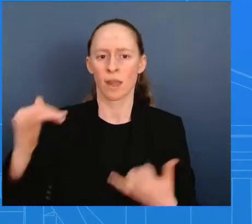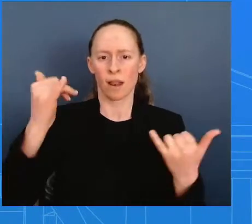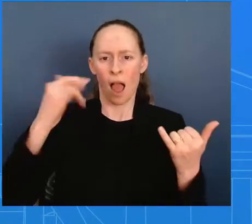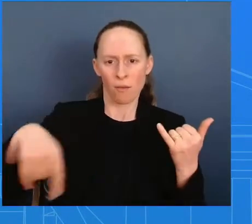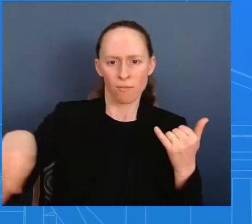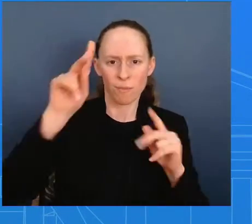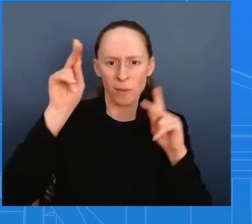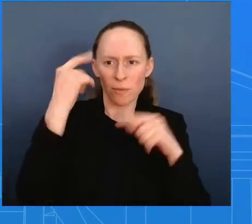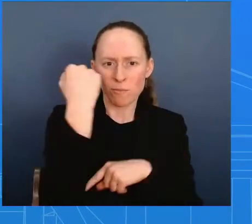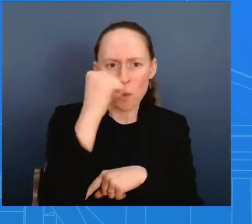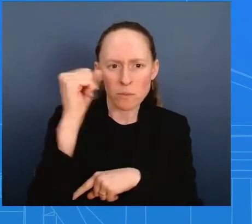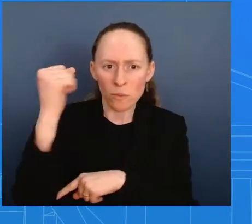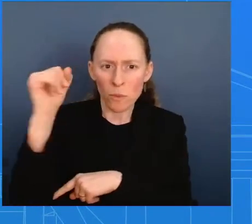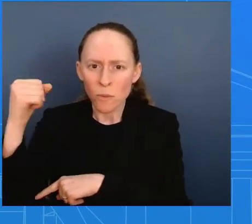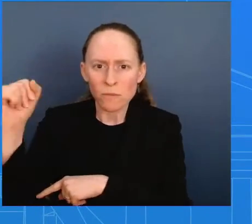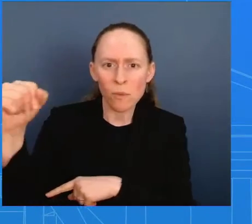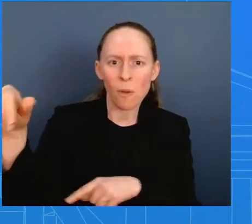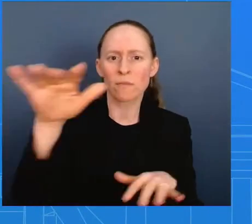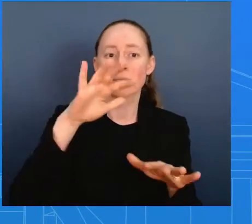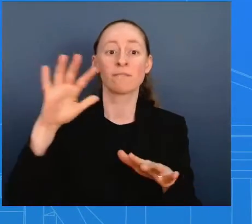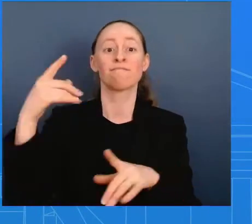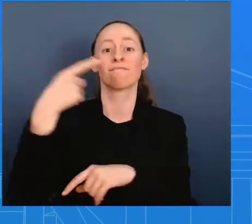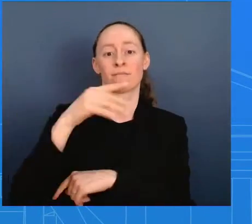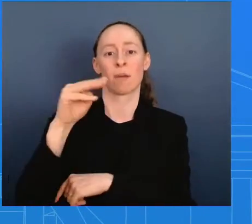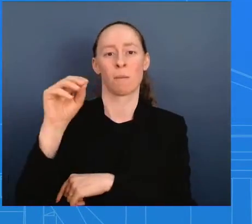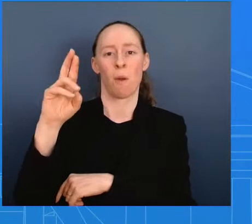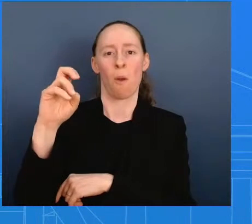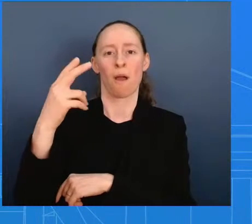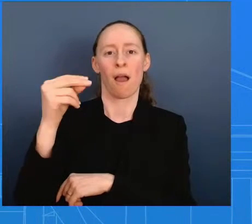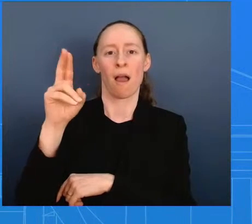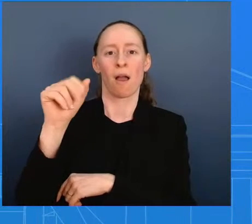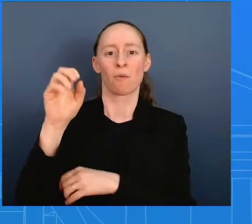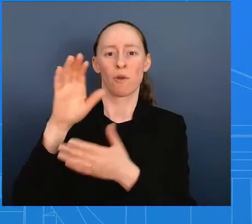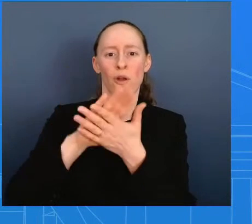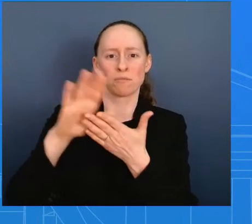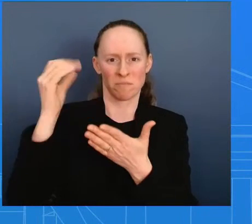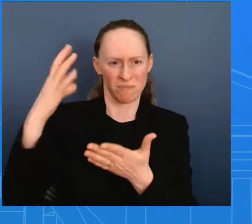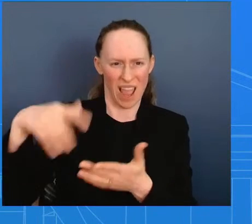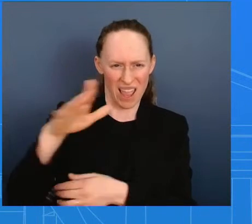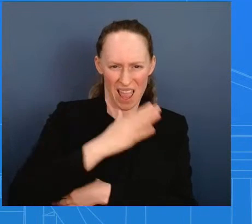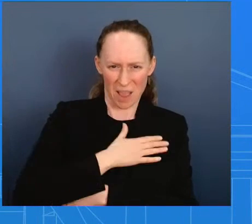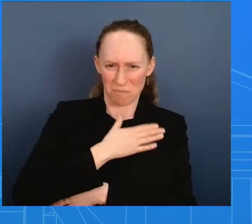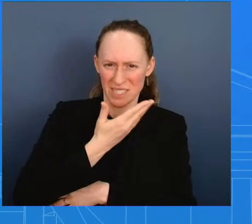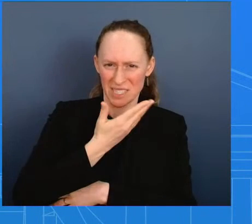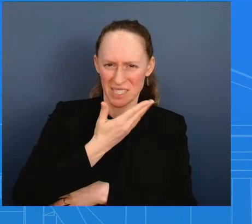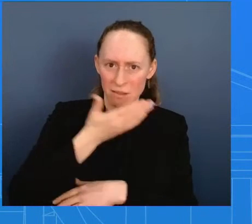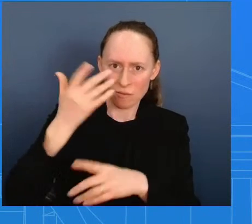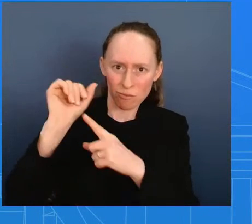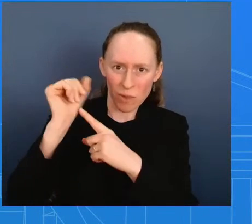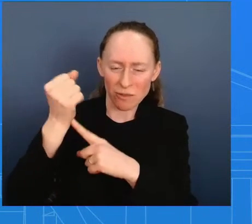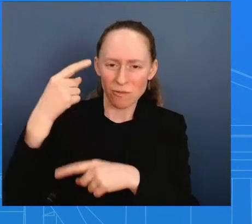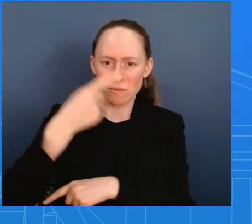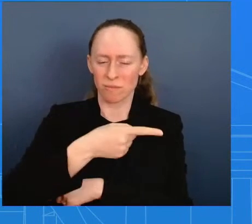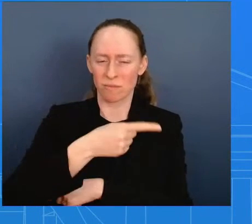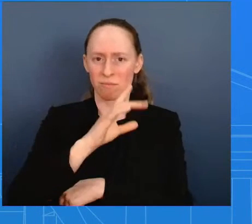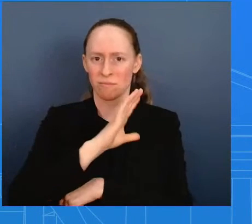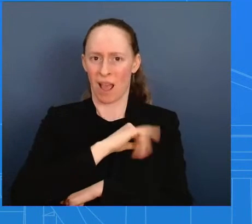What do you say to those people directly? Mr. Sullivan: I would say: Please read the remarks that I just gave to this room today,